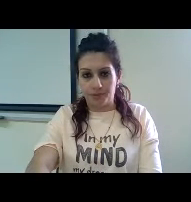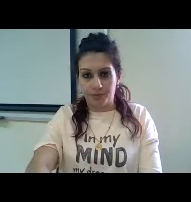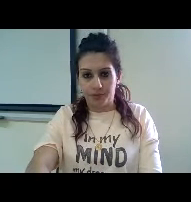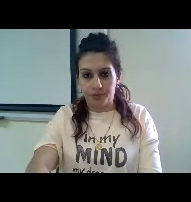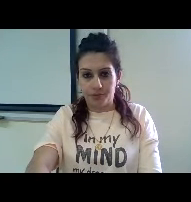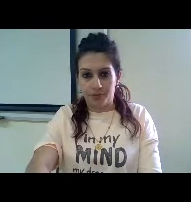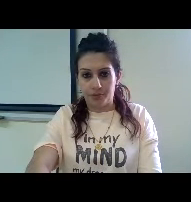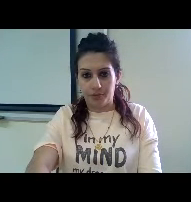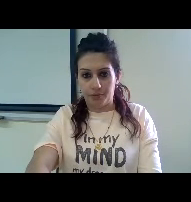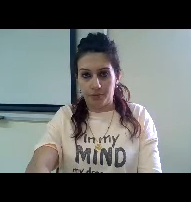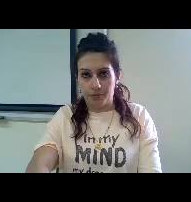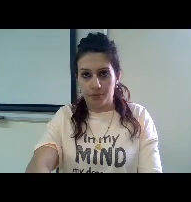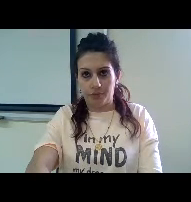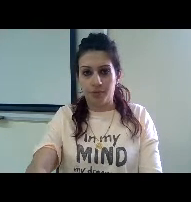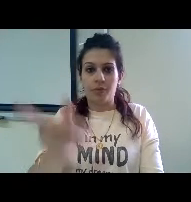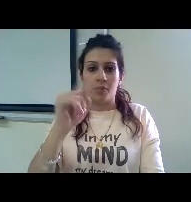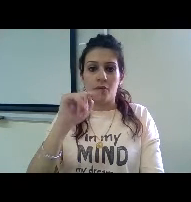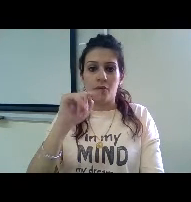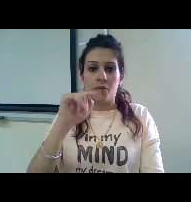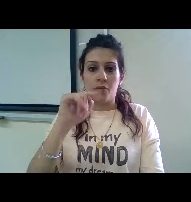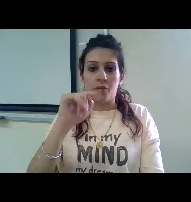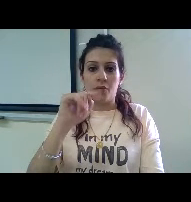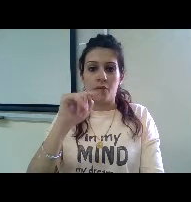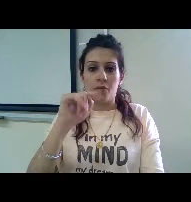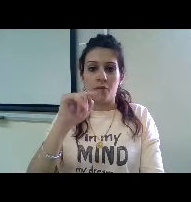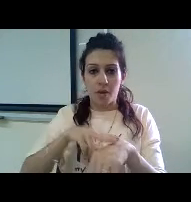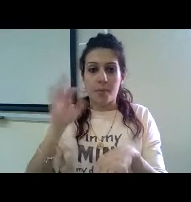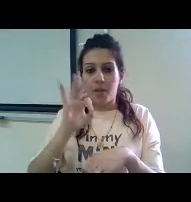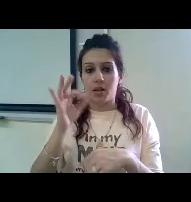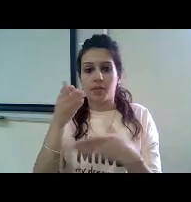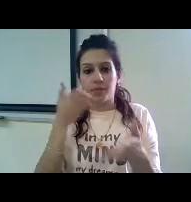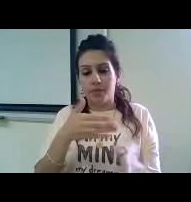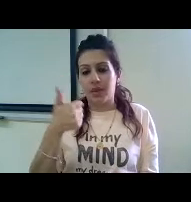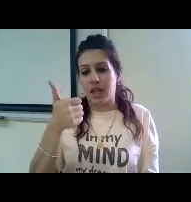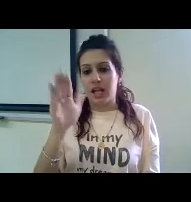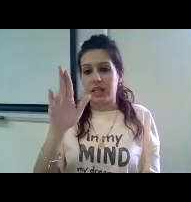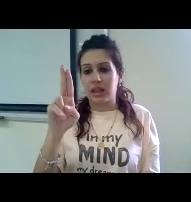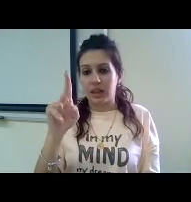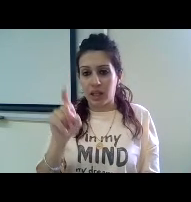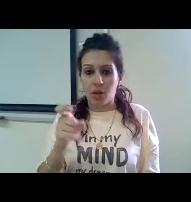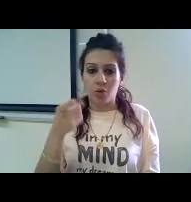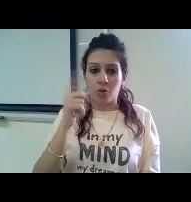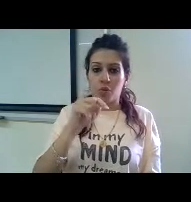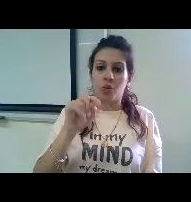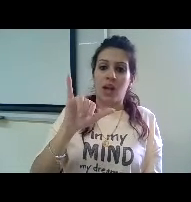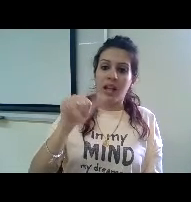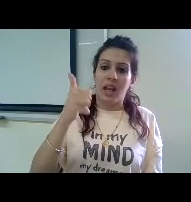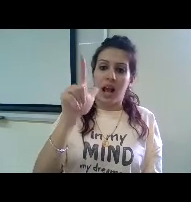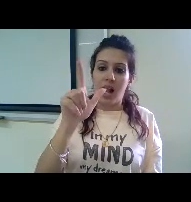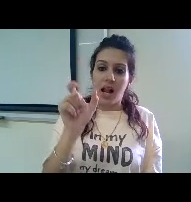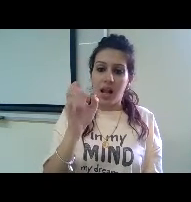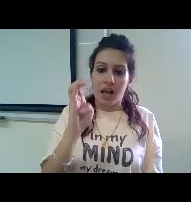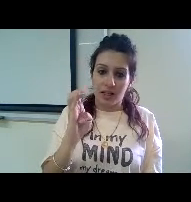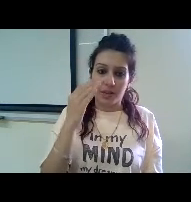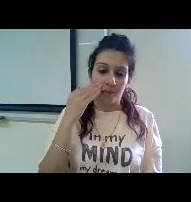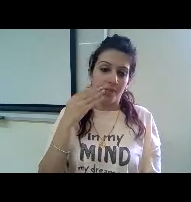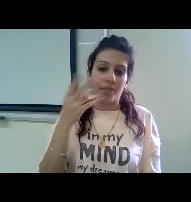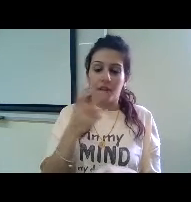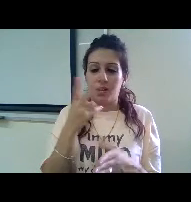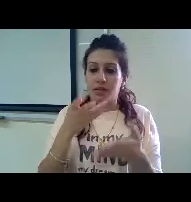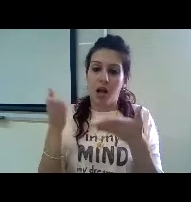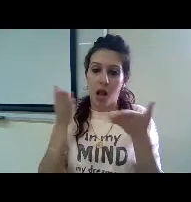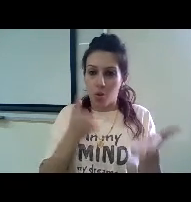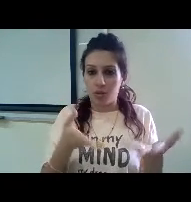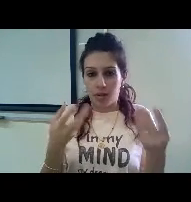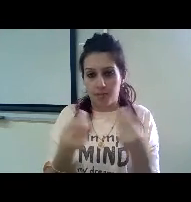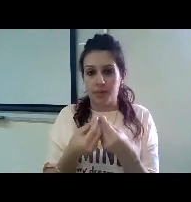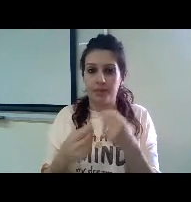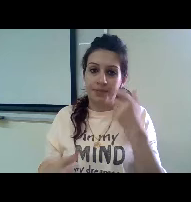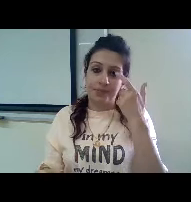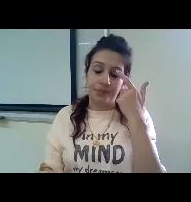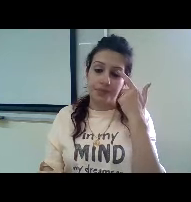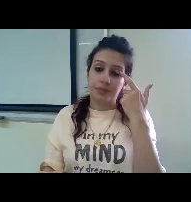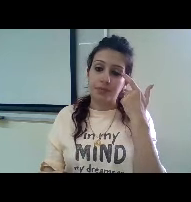Eszter Salamon and Ya-Ling Chao, welcome in Jordan, even if it is virtually.